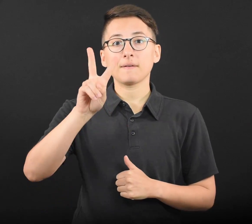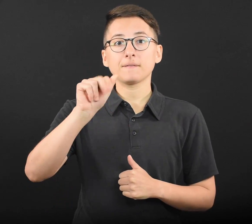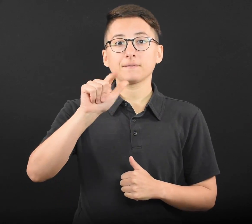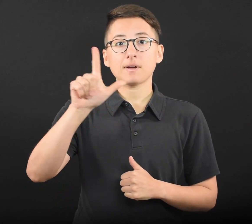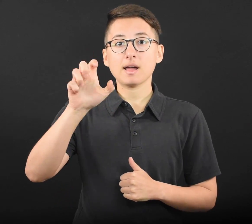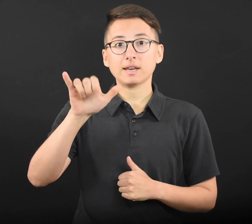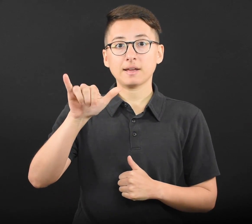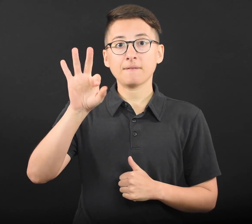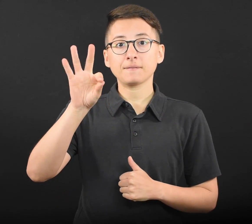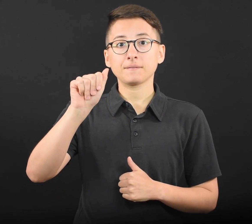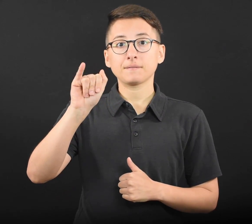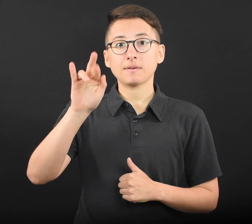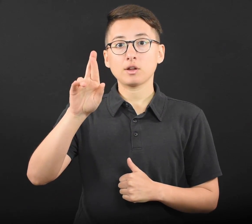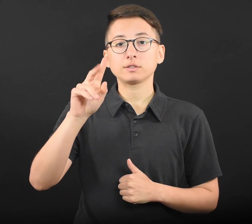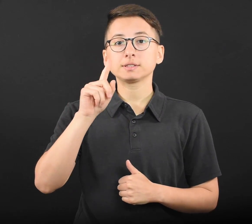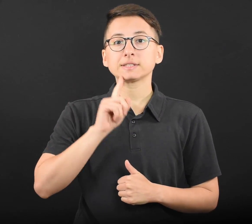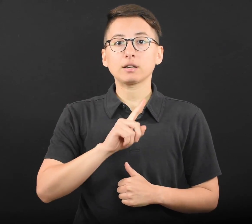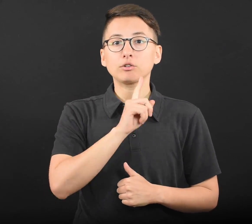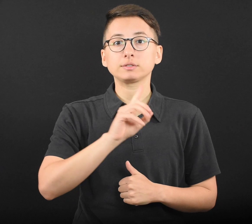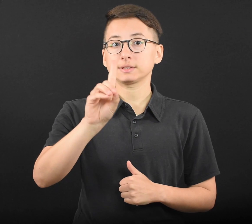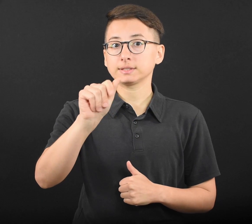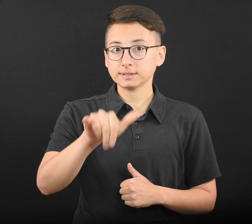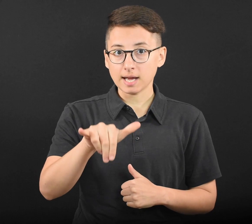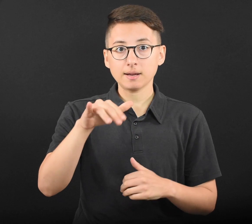Valleyfair Single-Day Admission ●